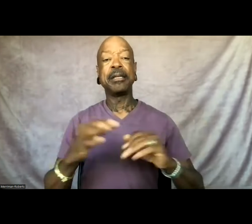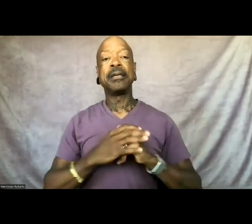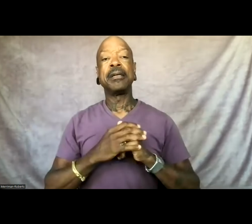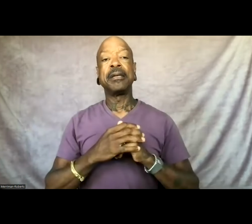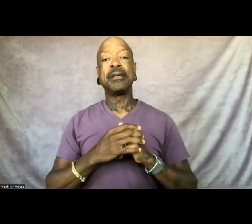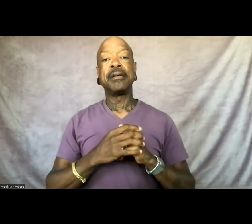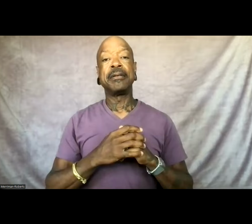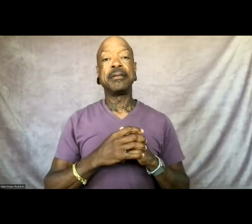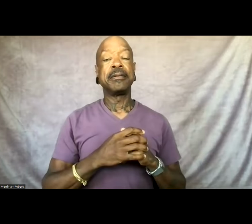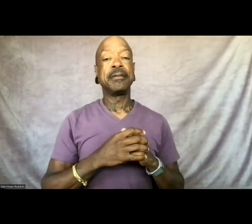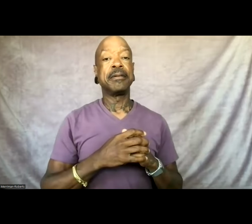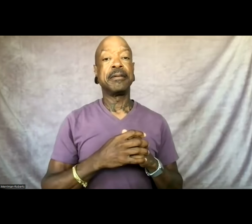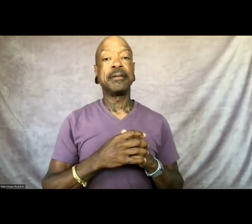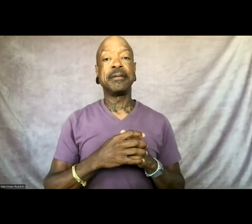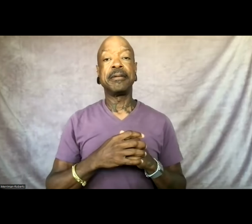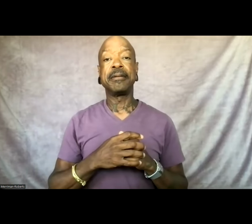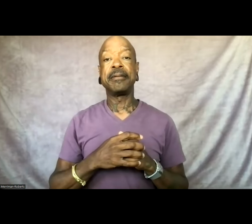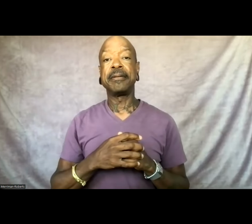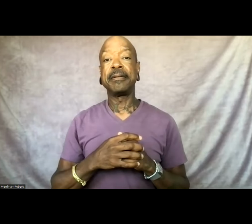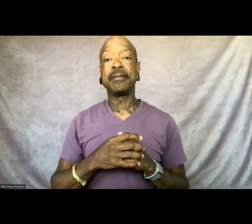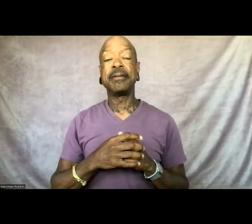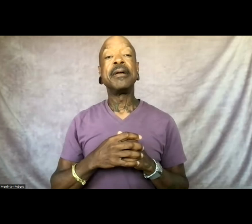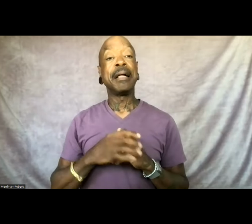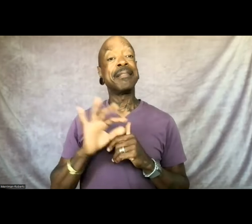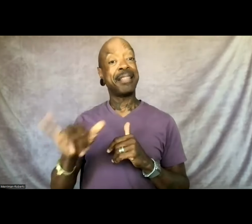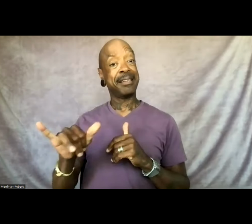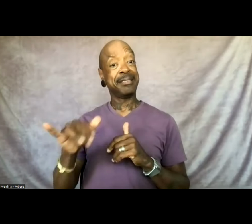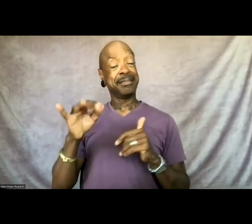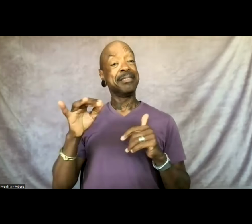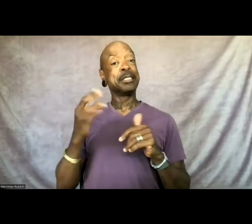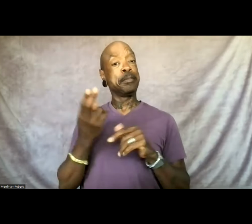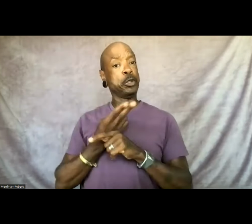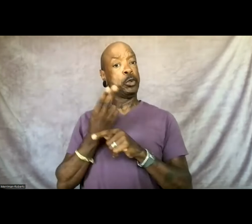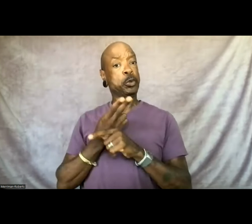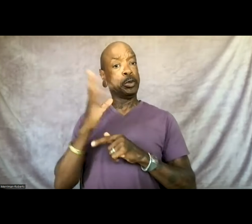So that is really a foundational decision. And it